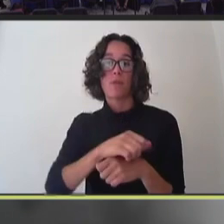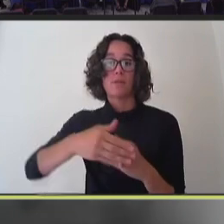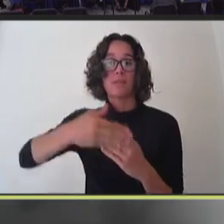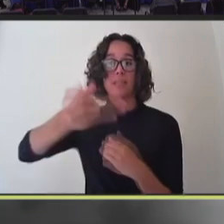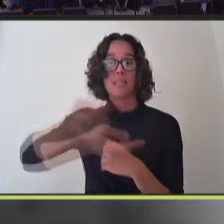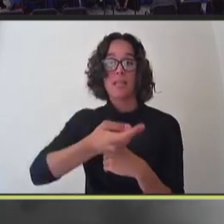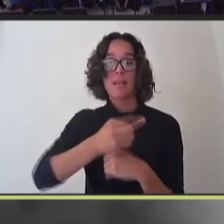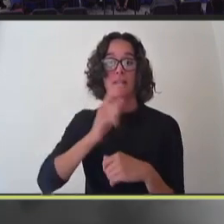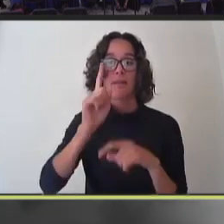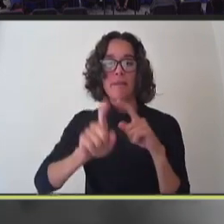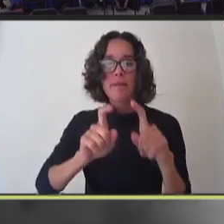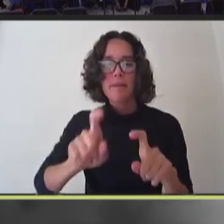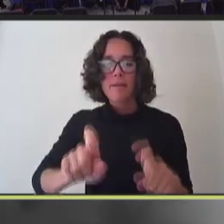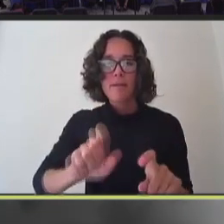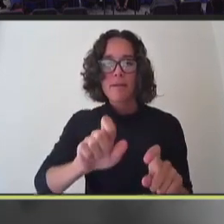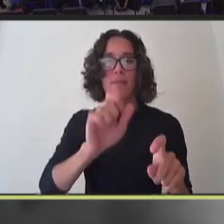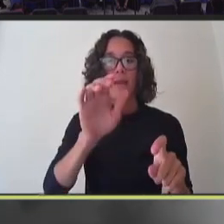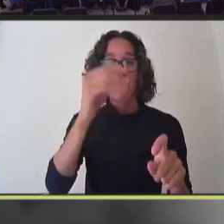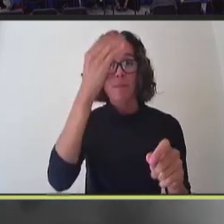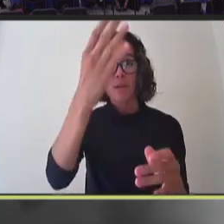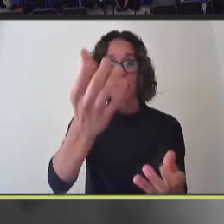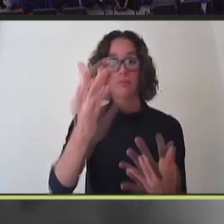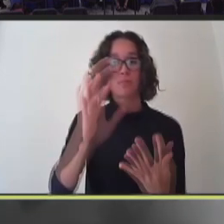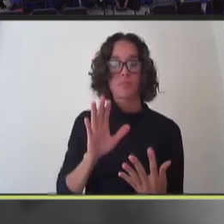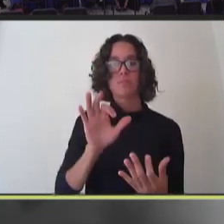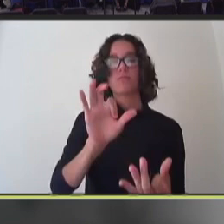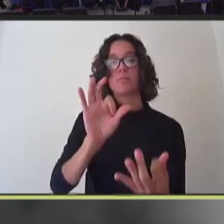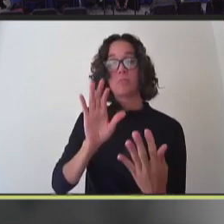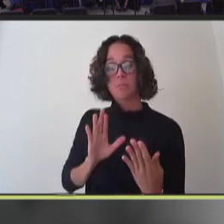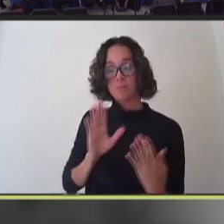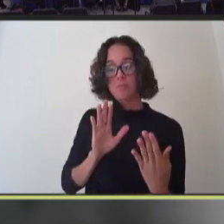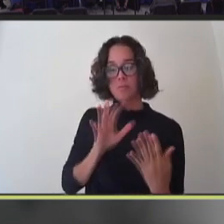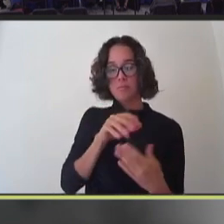ingested back into our electronic medical record so that it's available for providers